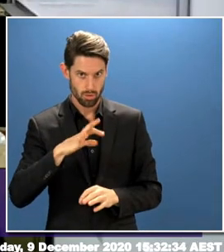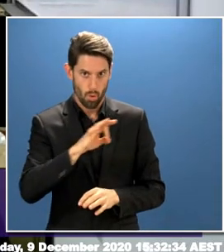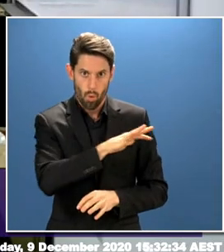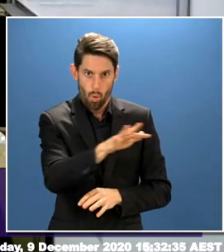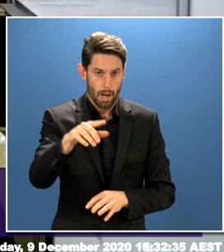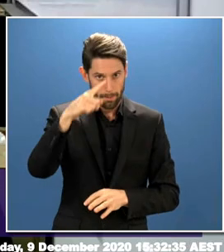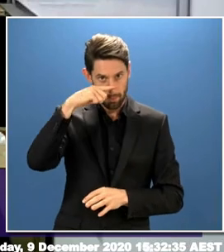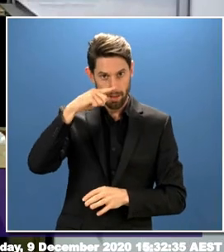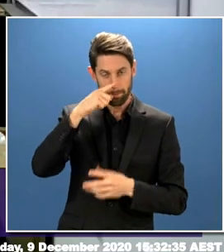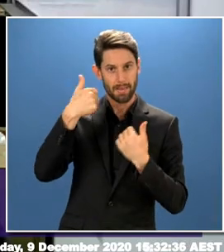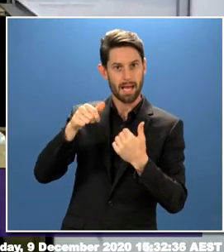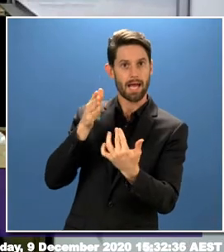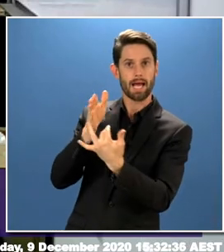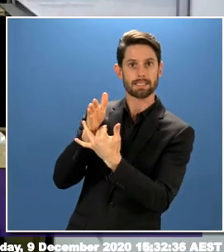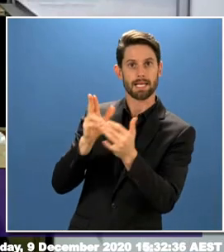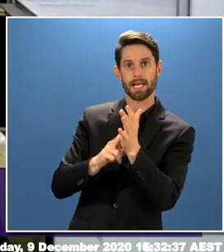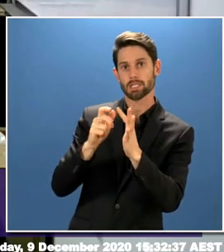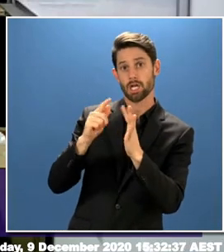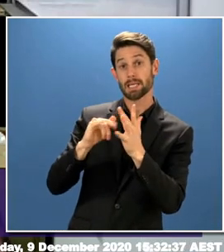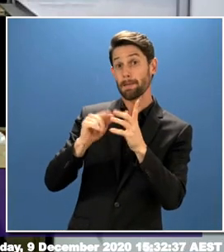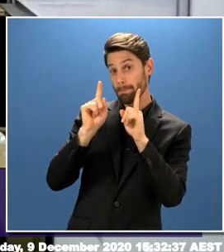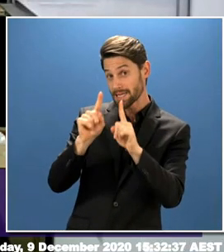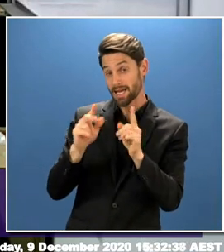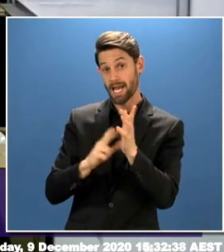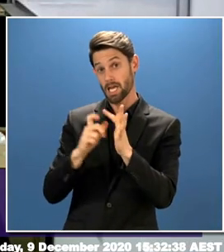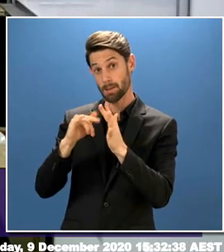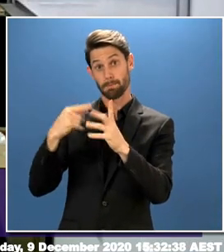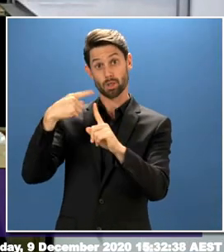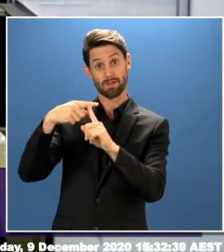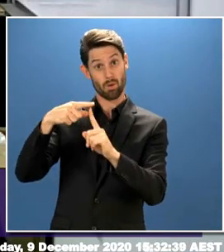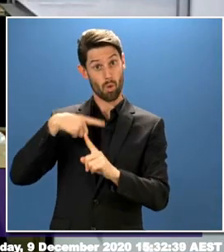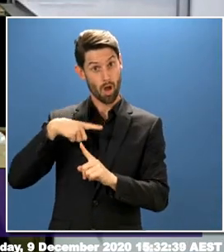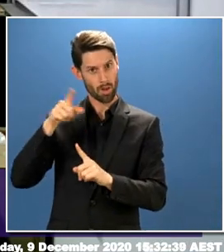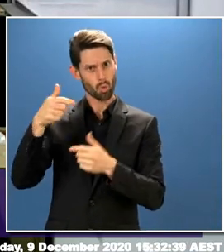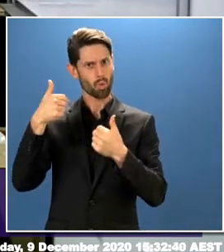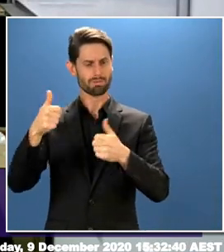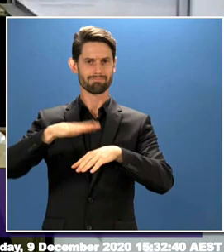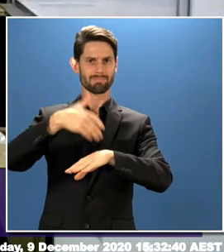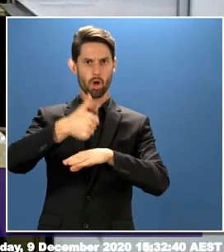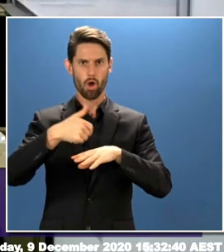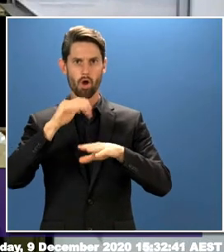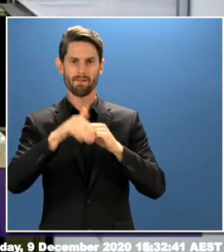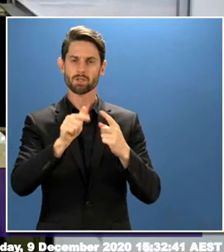flexible models where people are behind the driver's seat, and can determine their work goals, whatever that looks like.